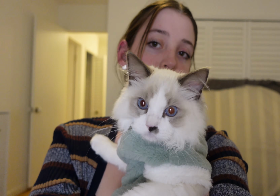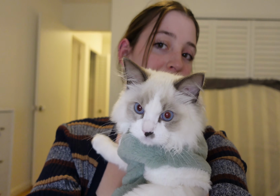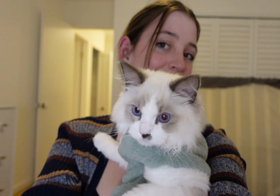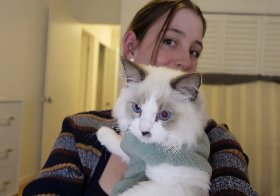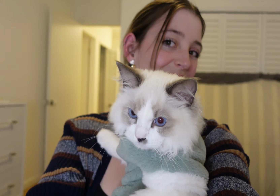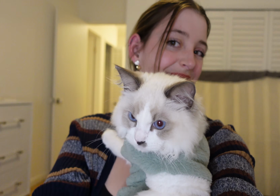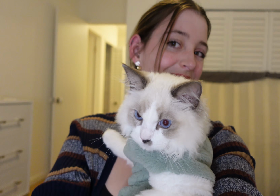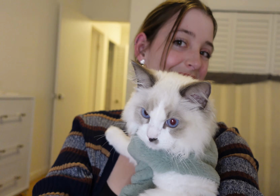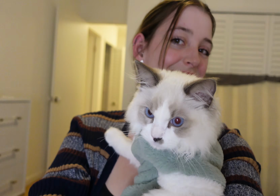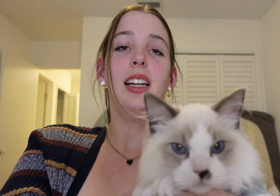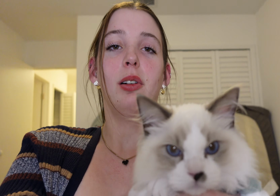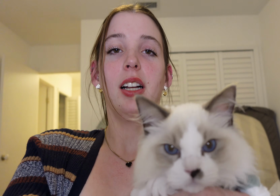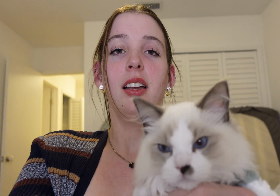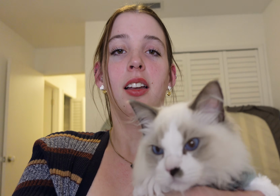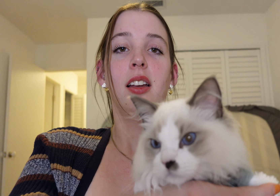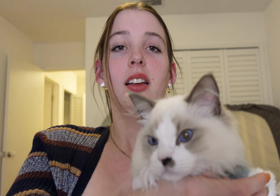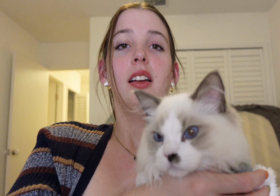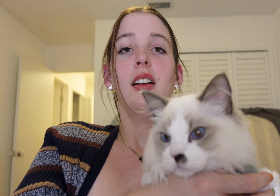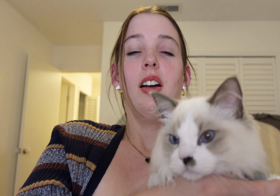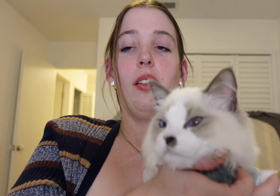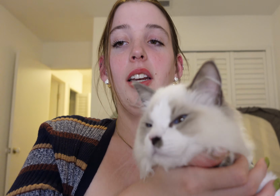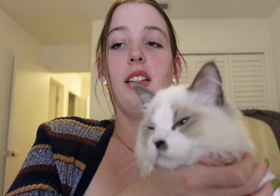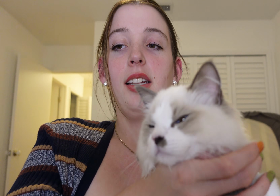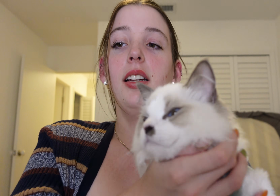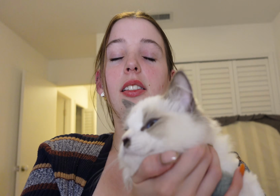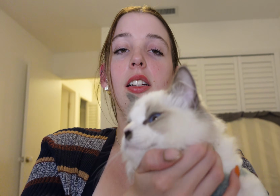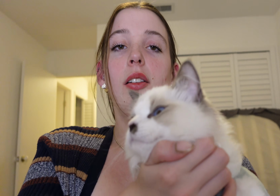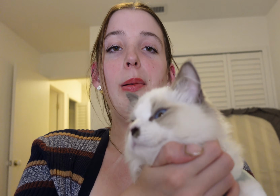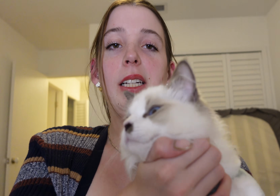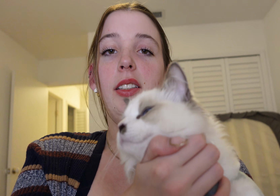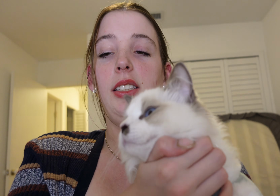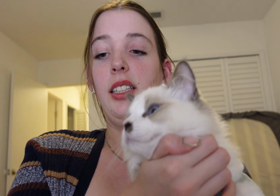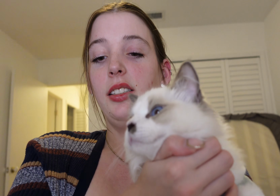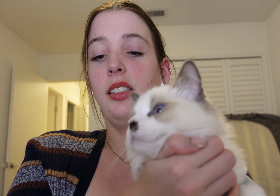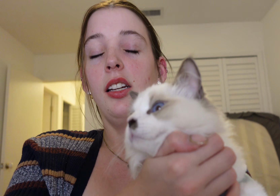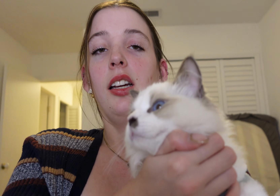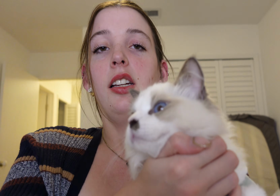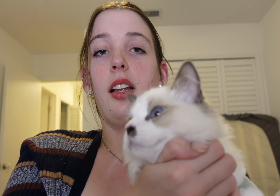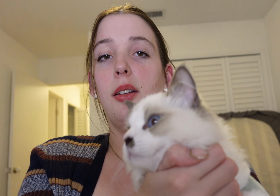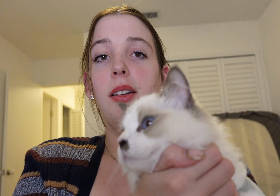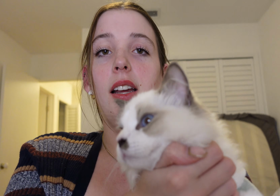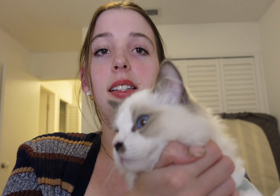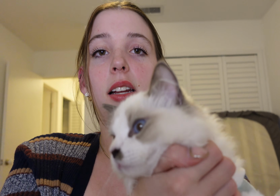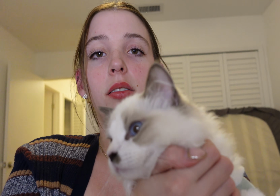I had to walk all the way down the stairs and then all the way back up the stairs just to realize that he was